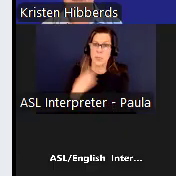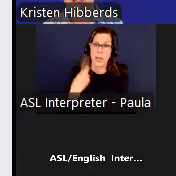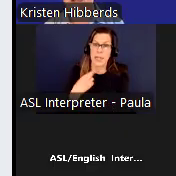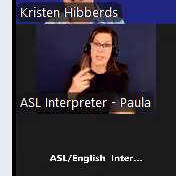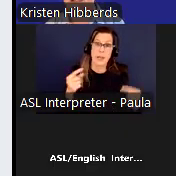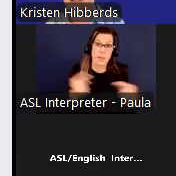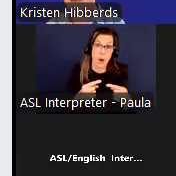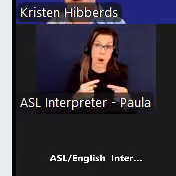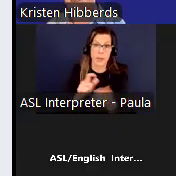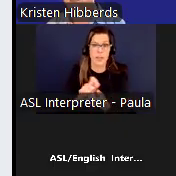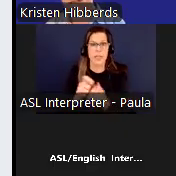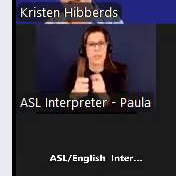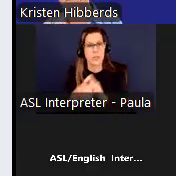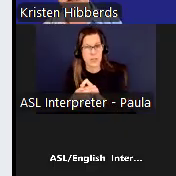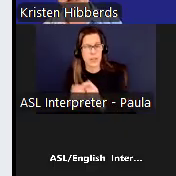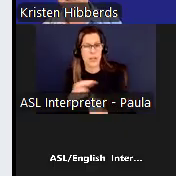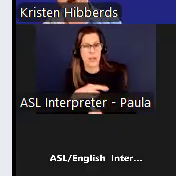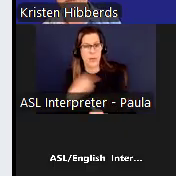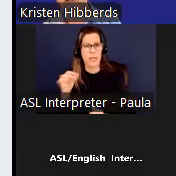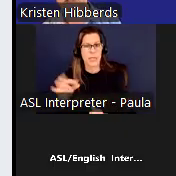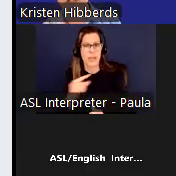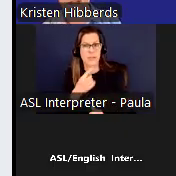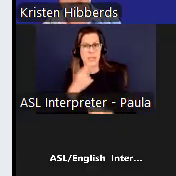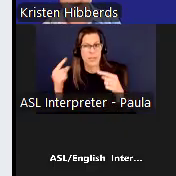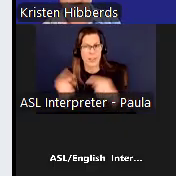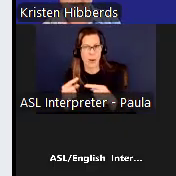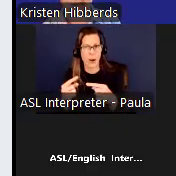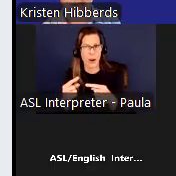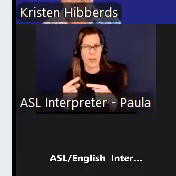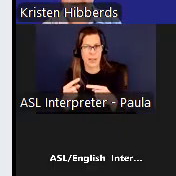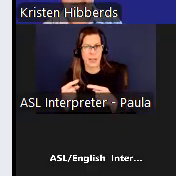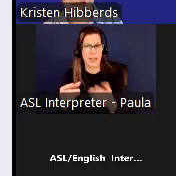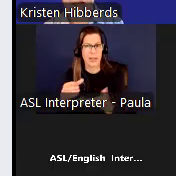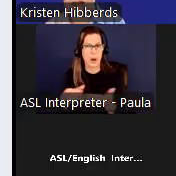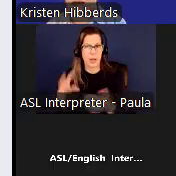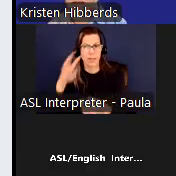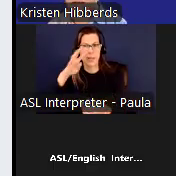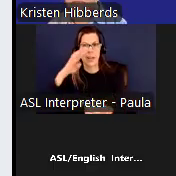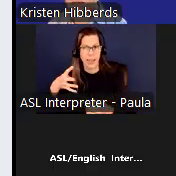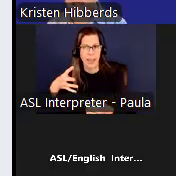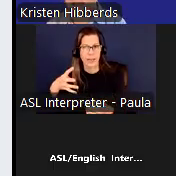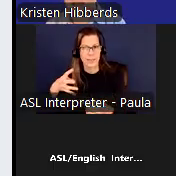risk of serious harm, which is part of the neglect element or